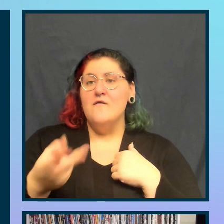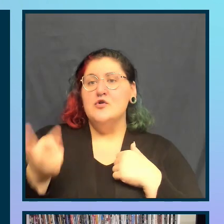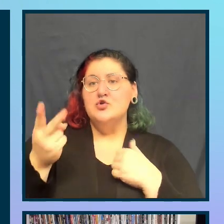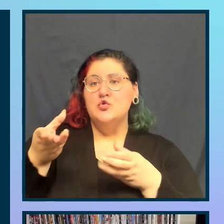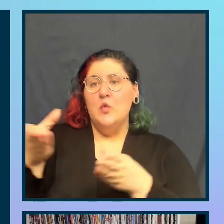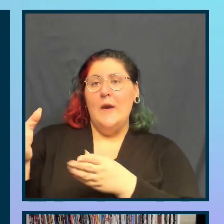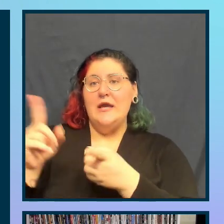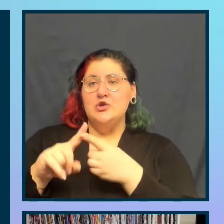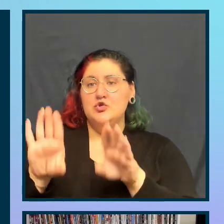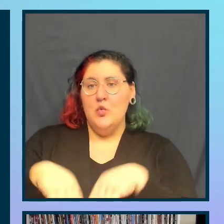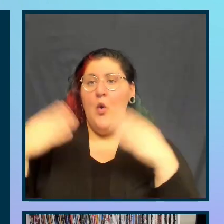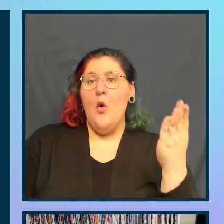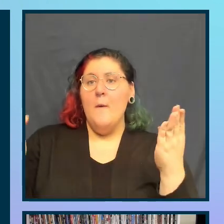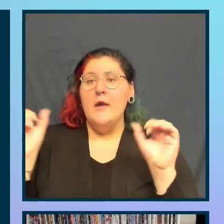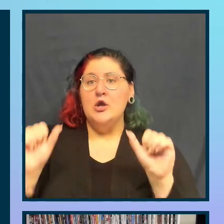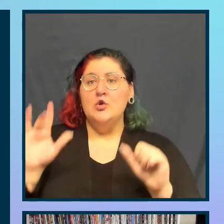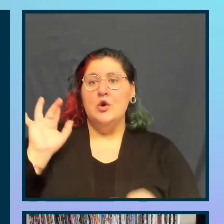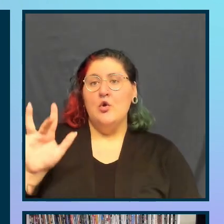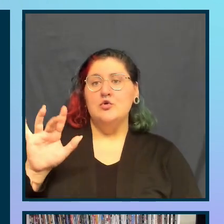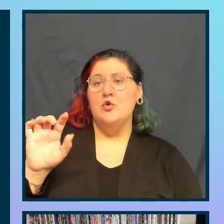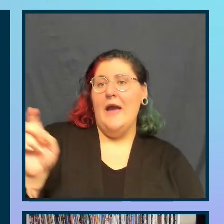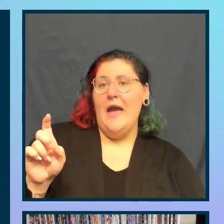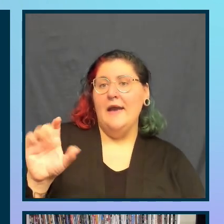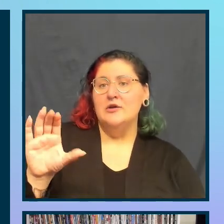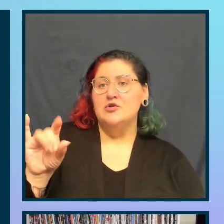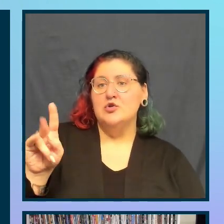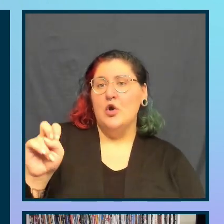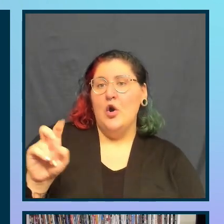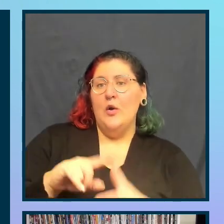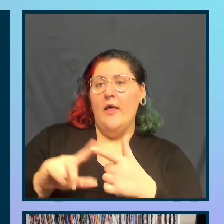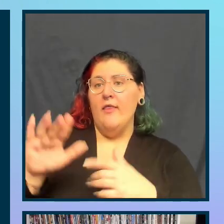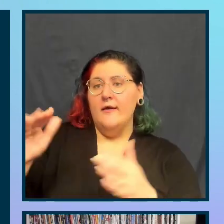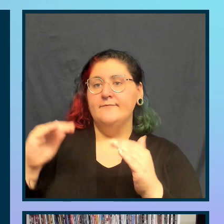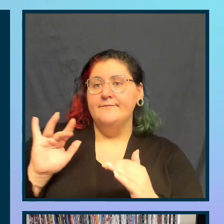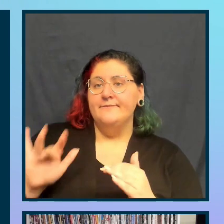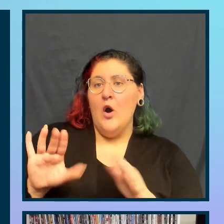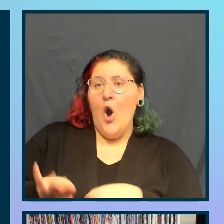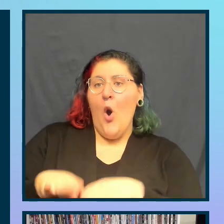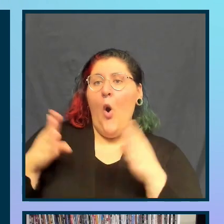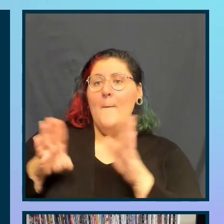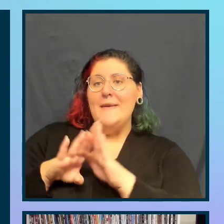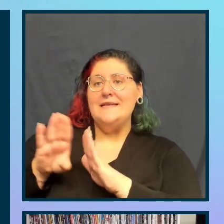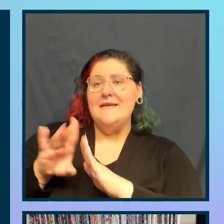You could go to Xcode and then Open Developer Tool and then Accessibility Inspector,